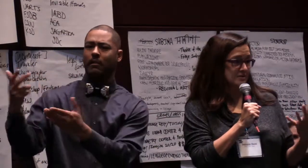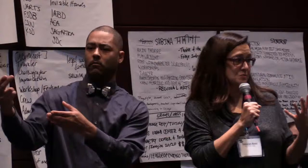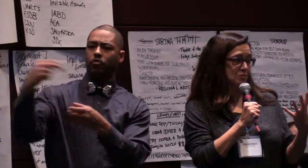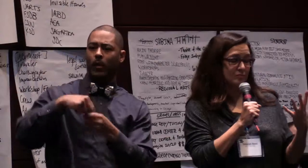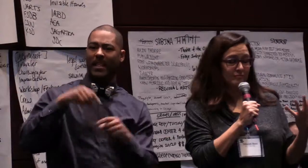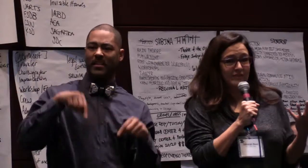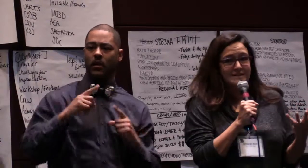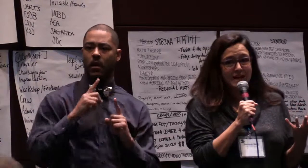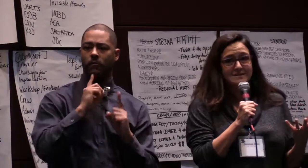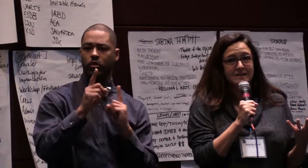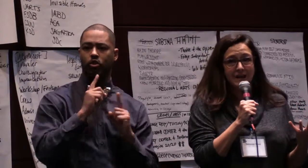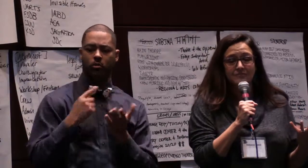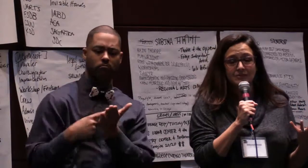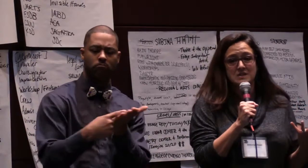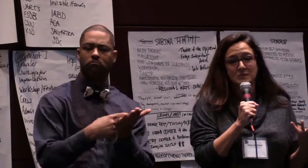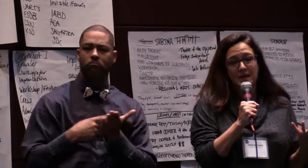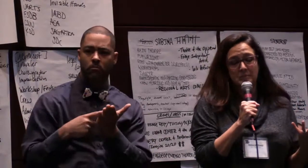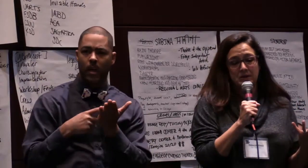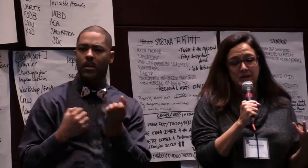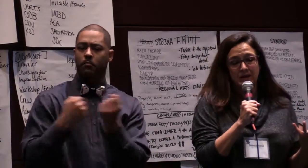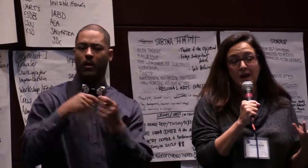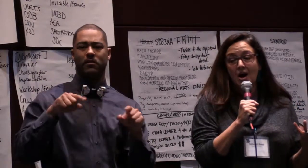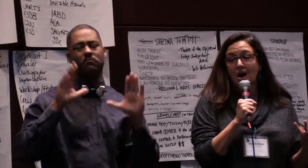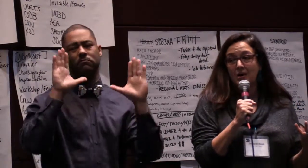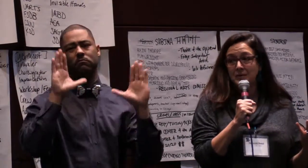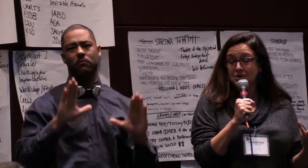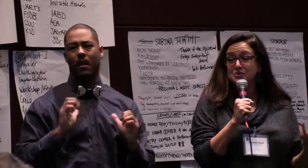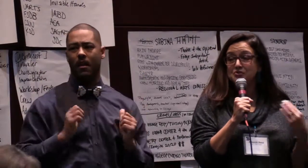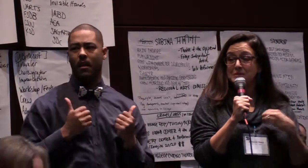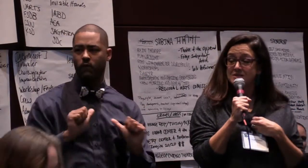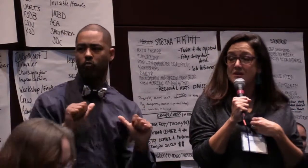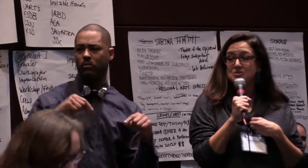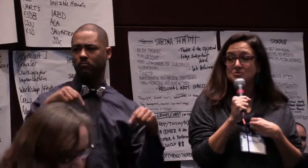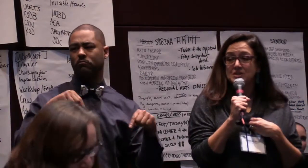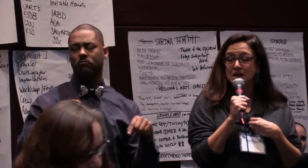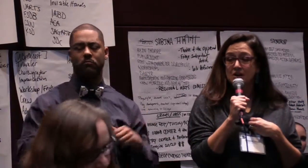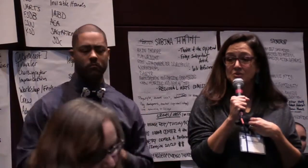this fantastic effort that's been happening, and also for myself to reach out